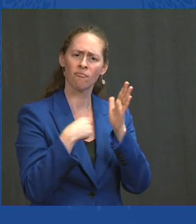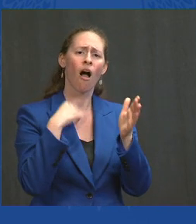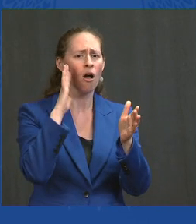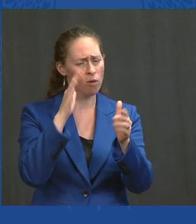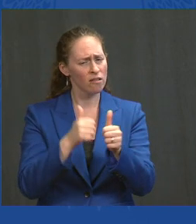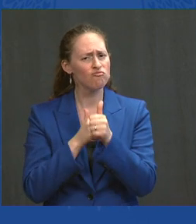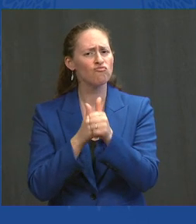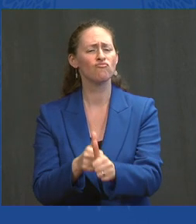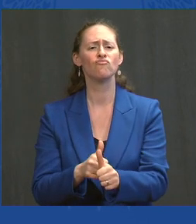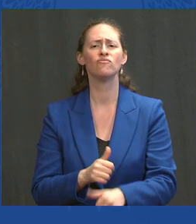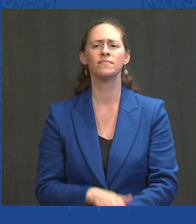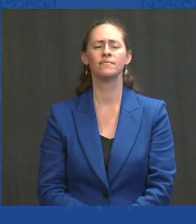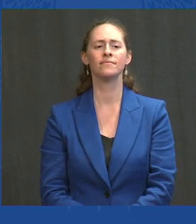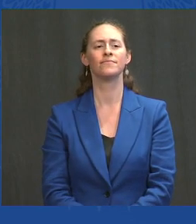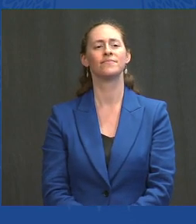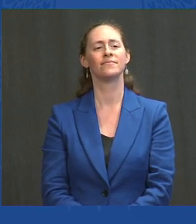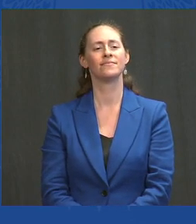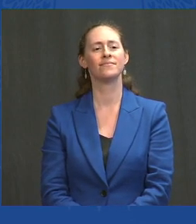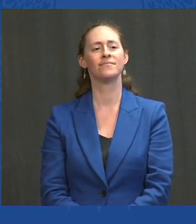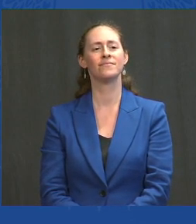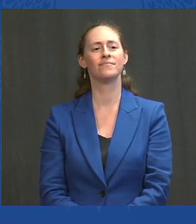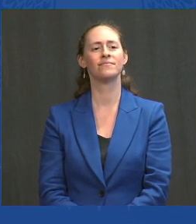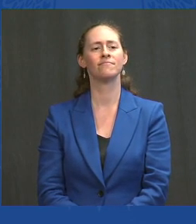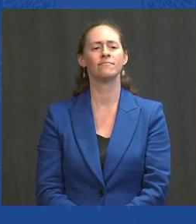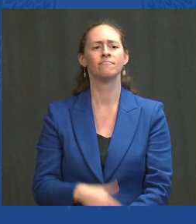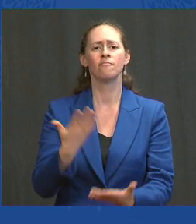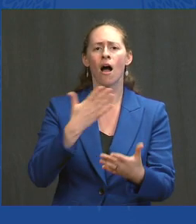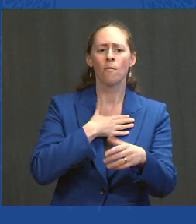that I will perform work of national importance